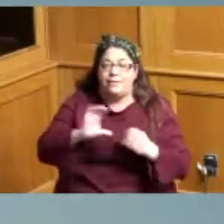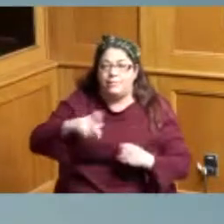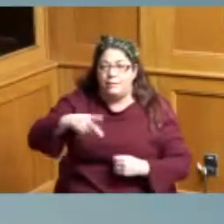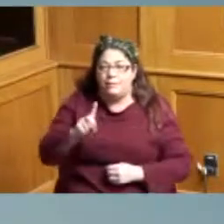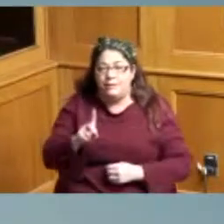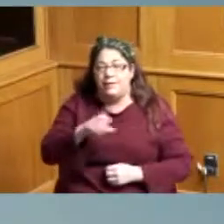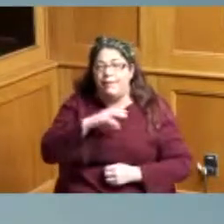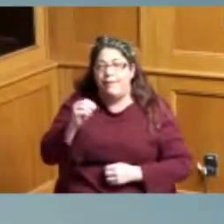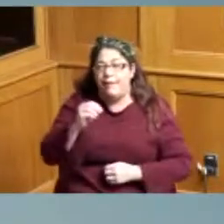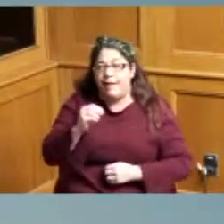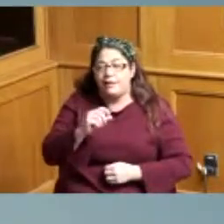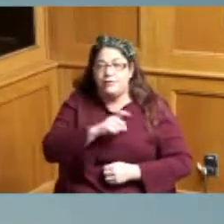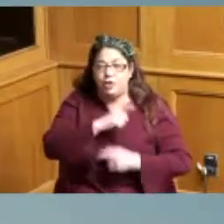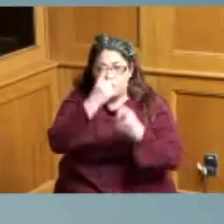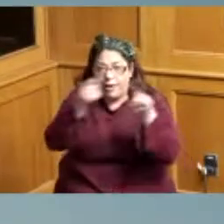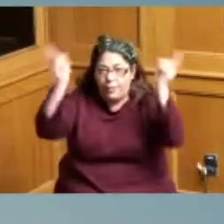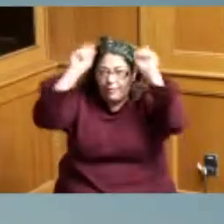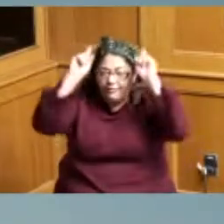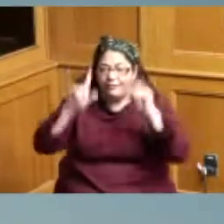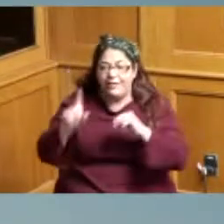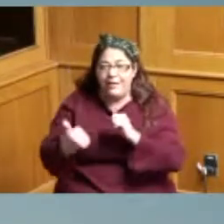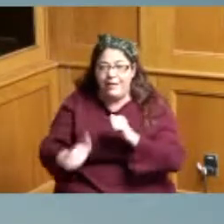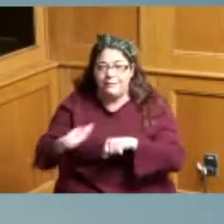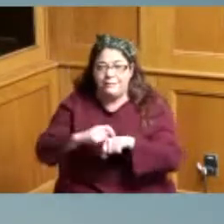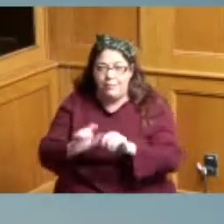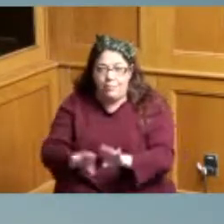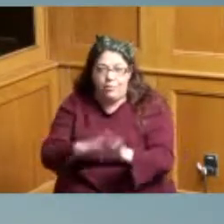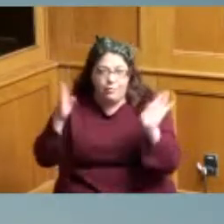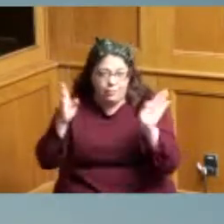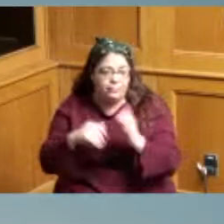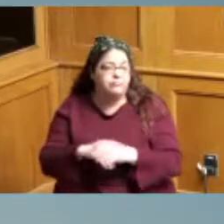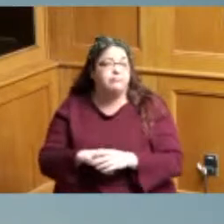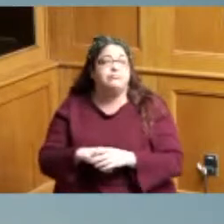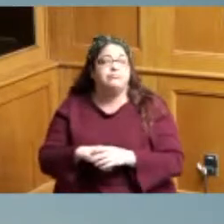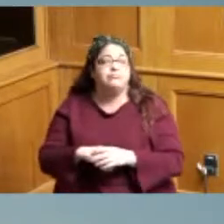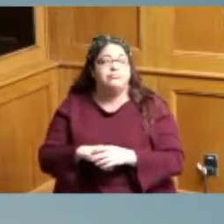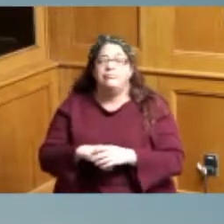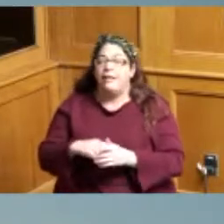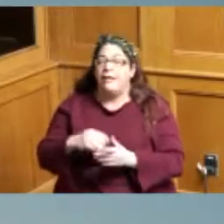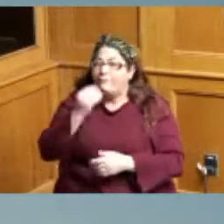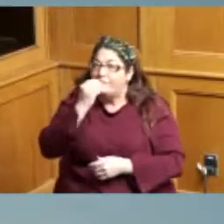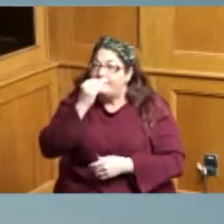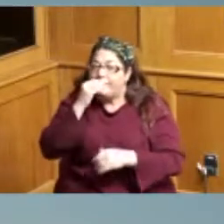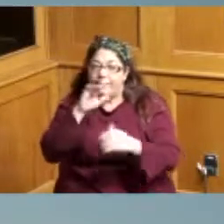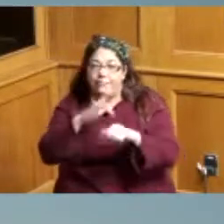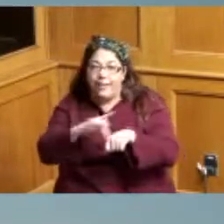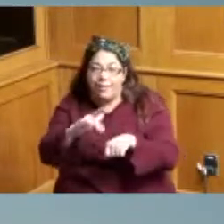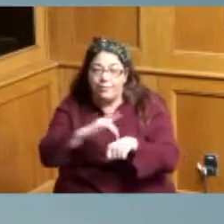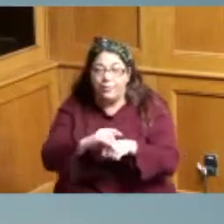stadium so we want to ensure obviously need to ensure concessions availability video capability